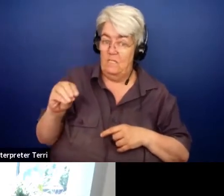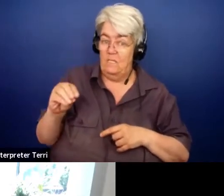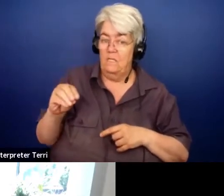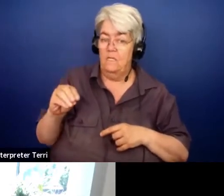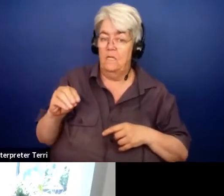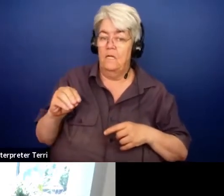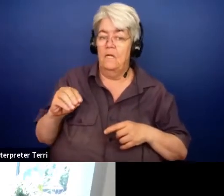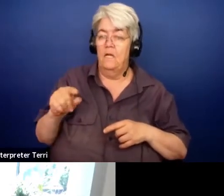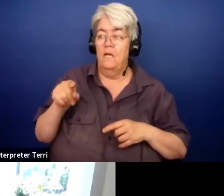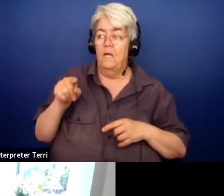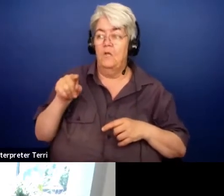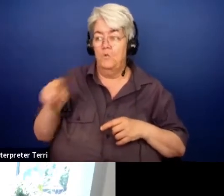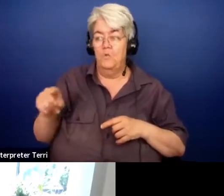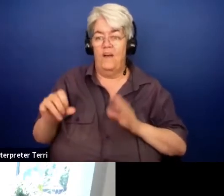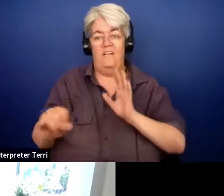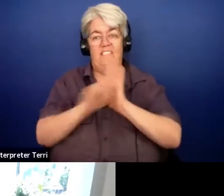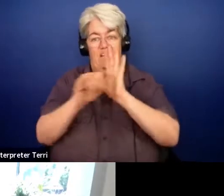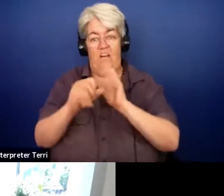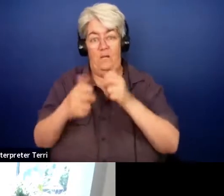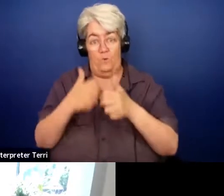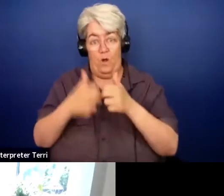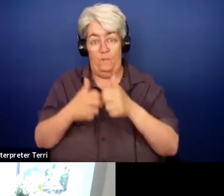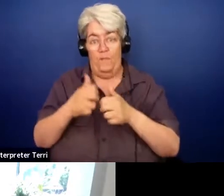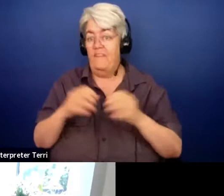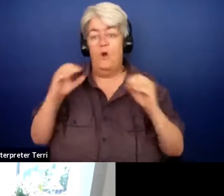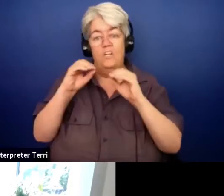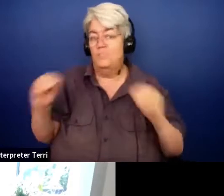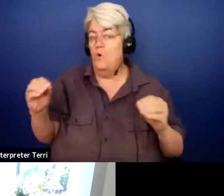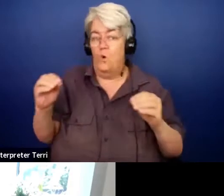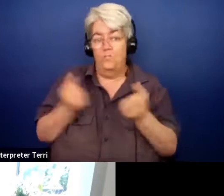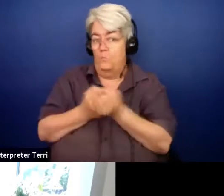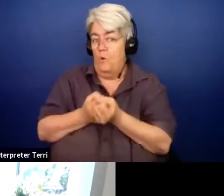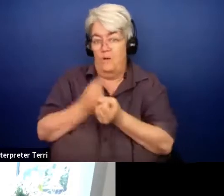you develop and identify a problem for which there are currently no resources. When you talk about being overwhelmed,